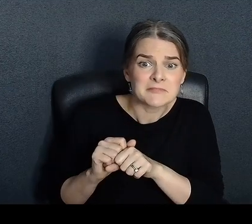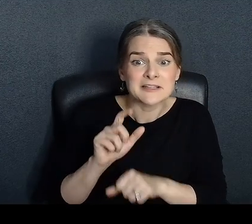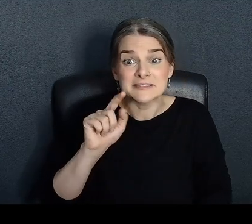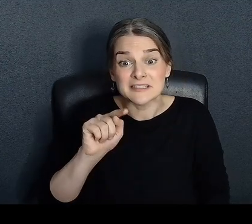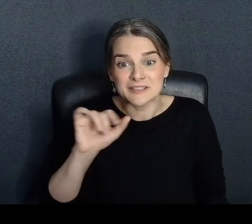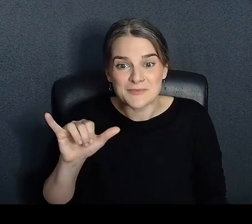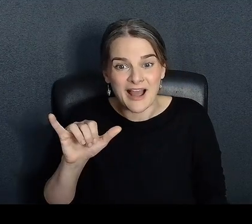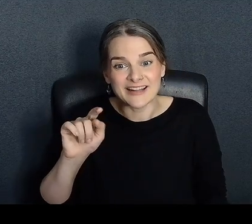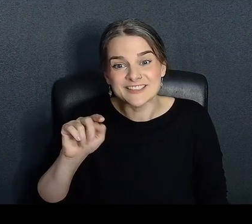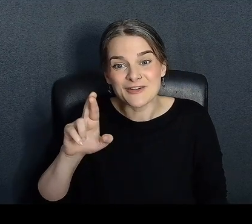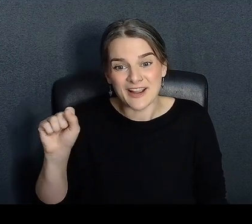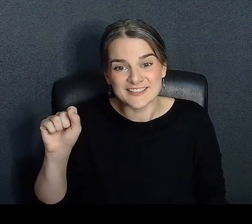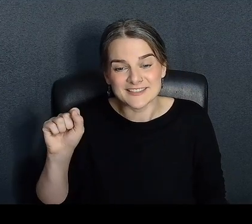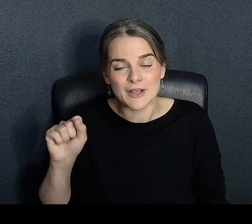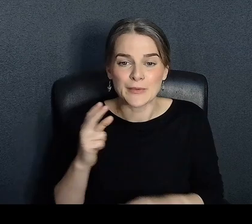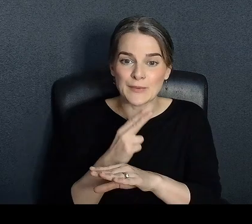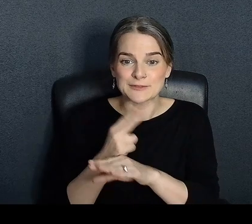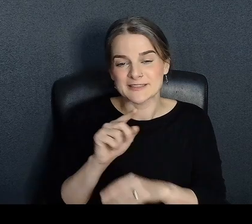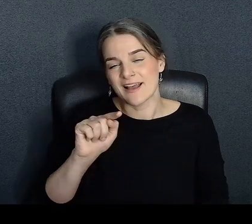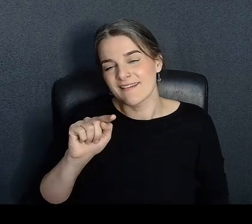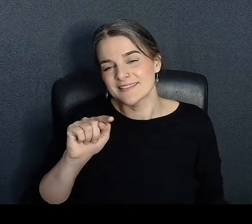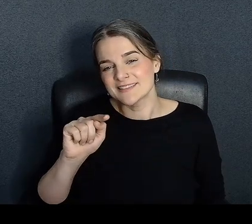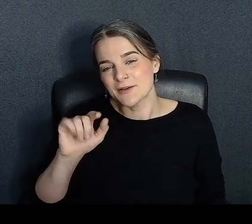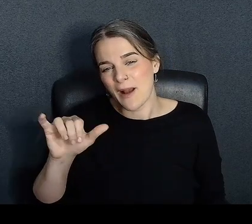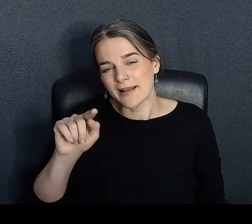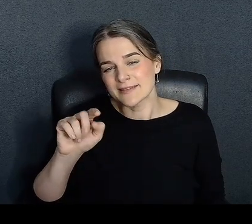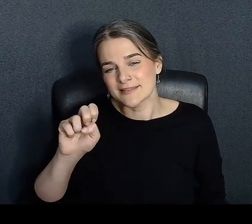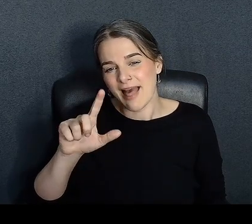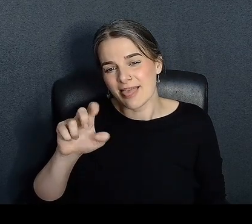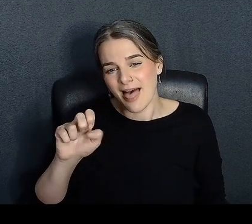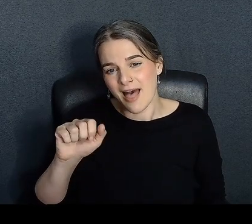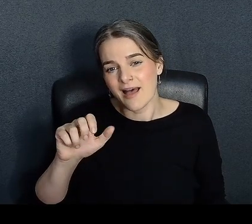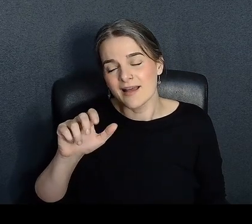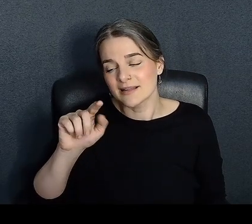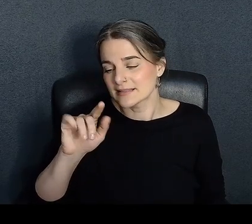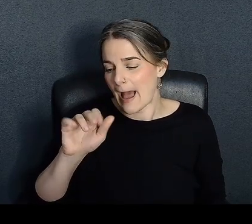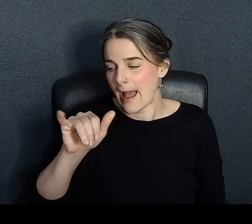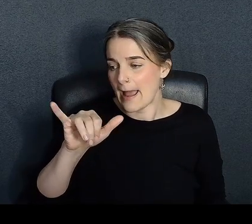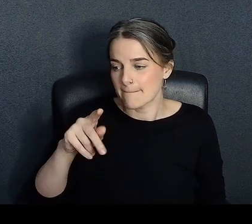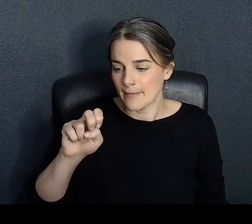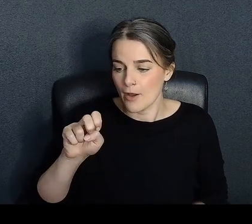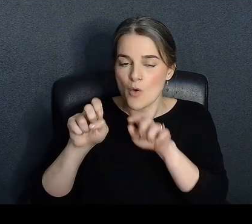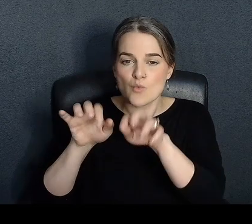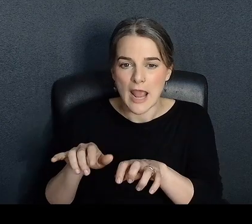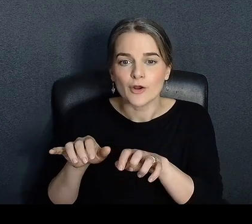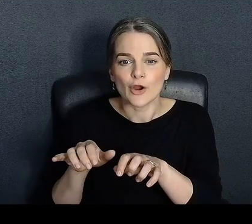uses a teletypewriter, a TTY. And that's for text communication relayed